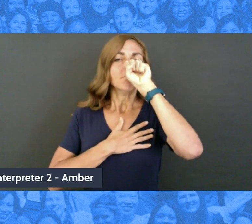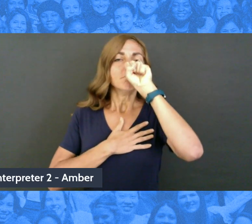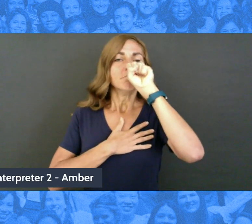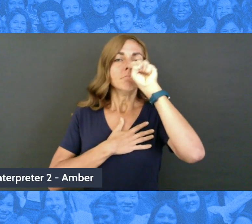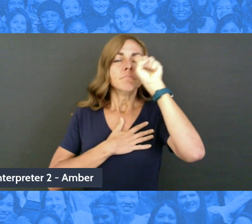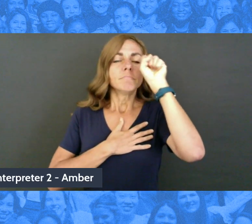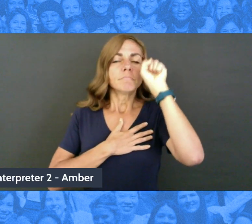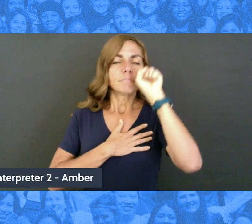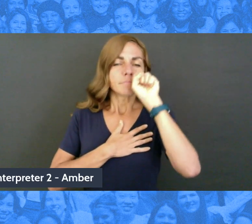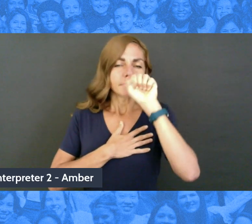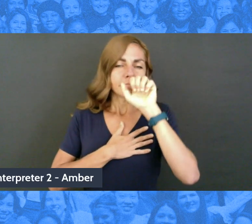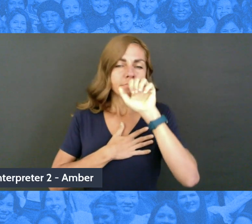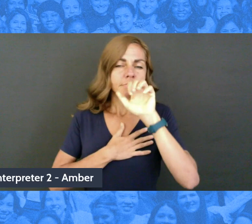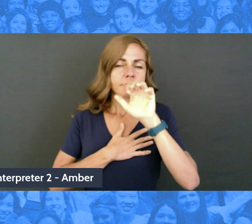exhaling completely.